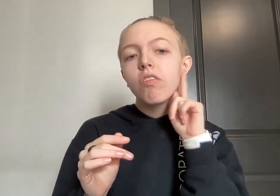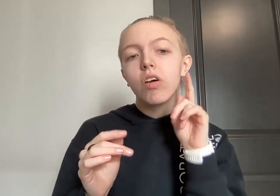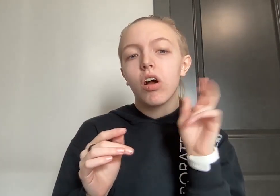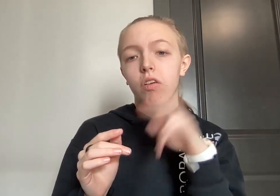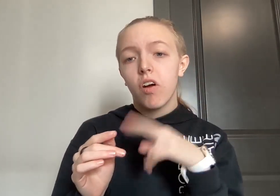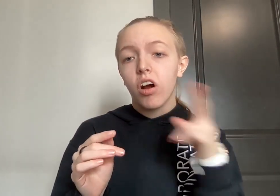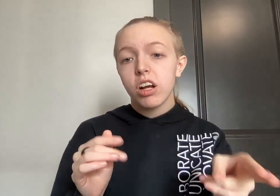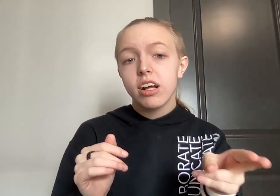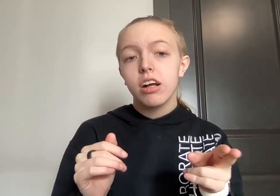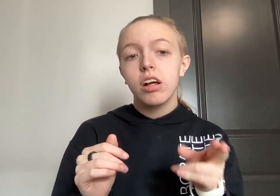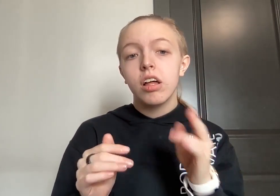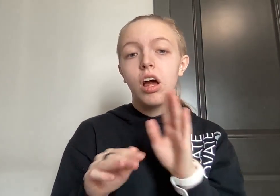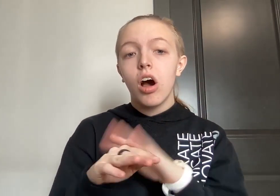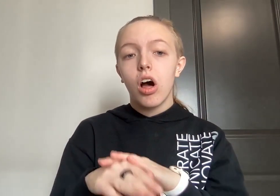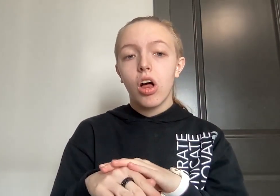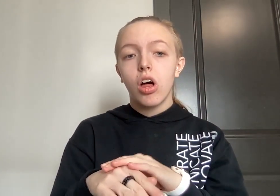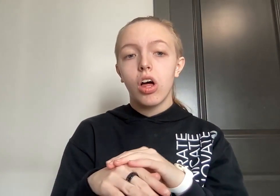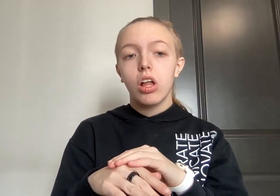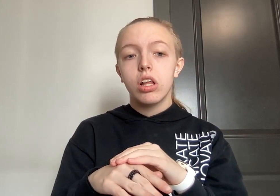or hard of hearing on